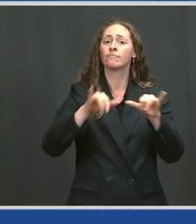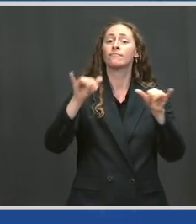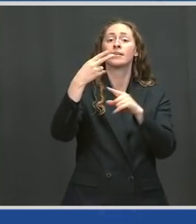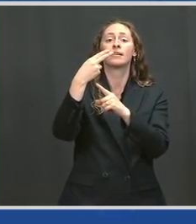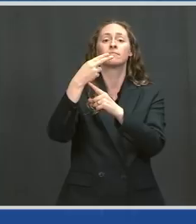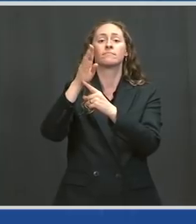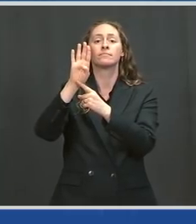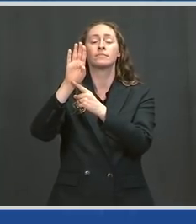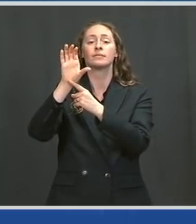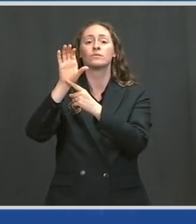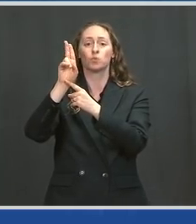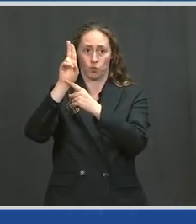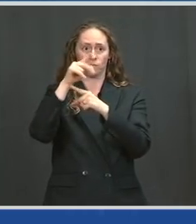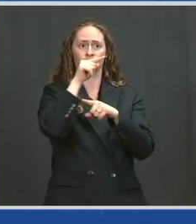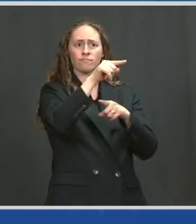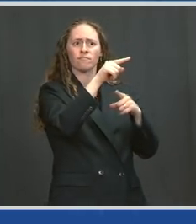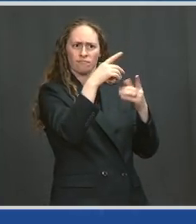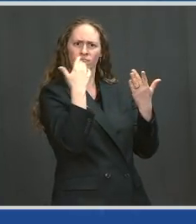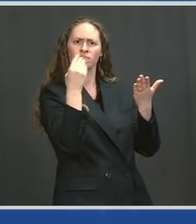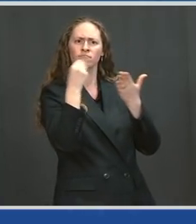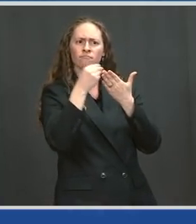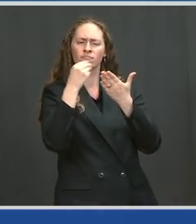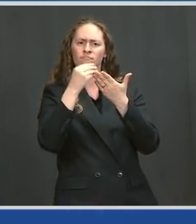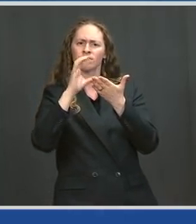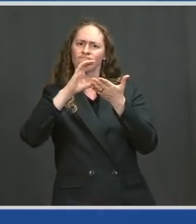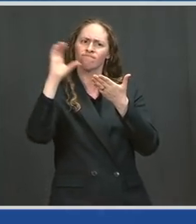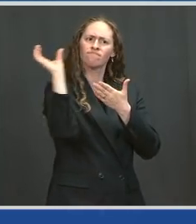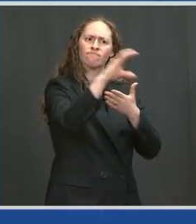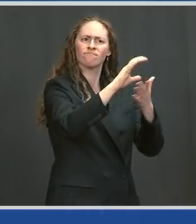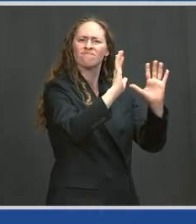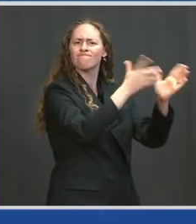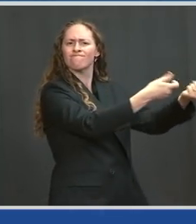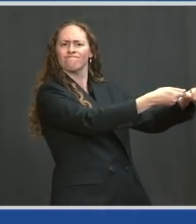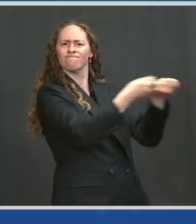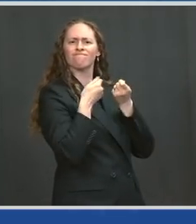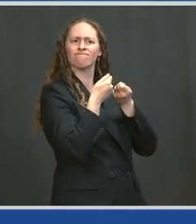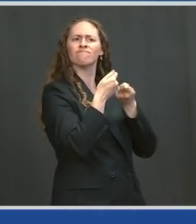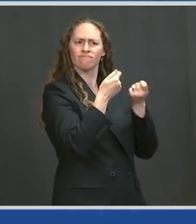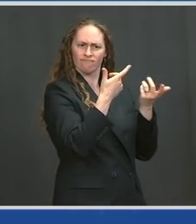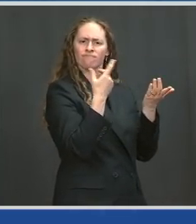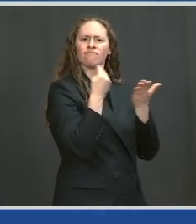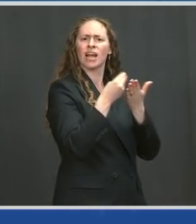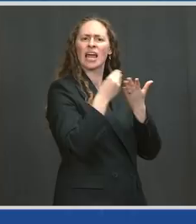I have a $5 billion a year program, giving me the resources that invest in research centers and laboratories